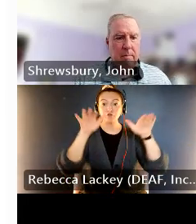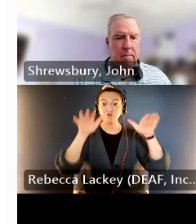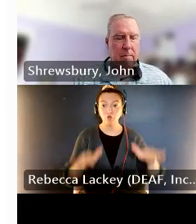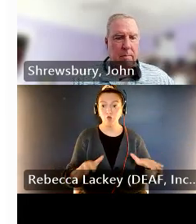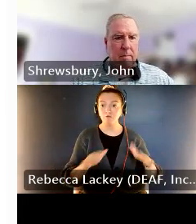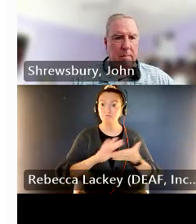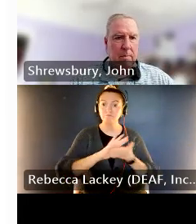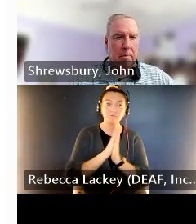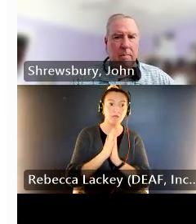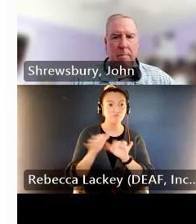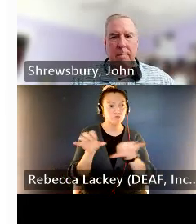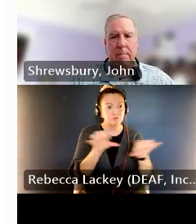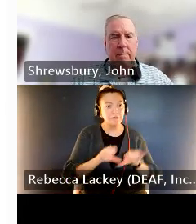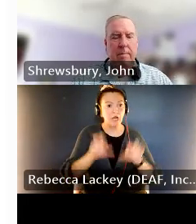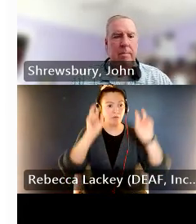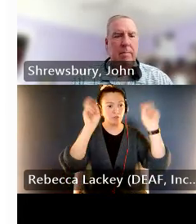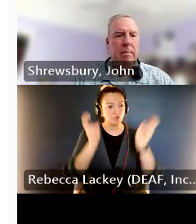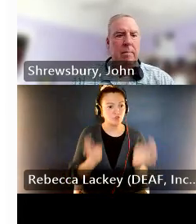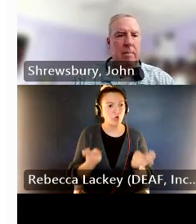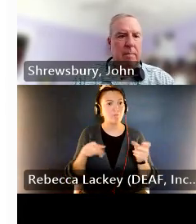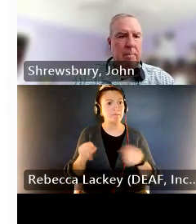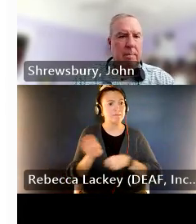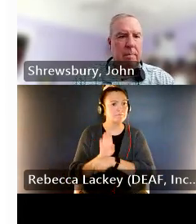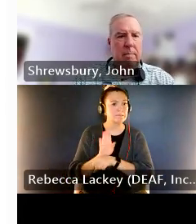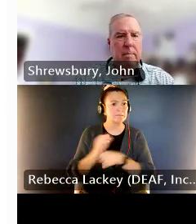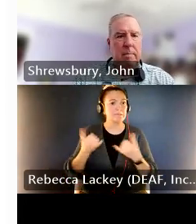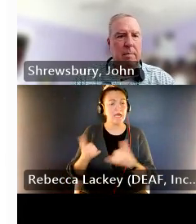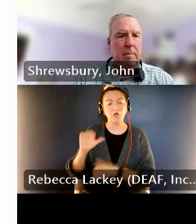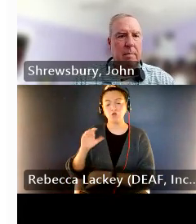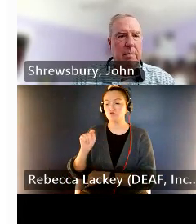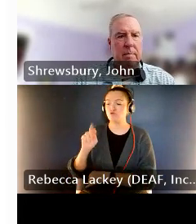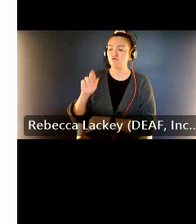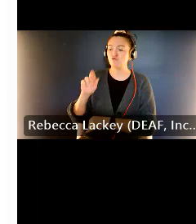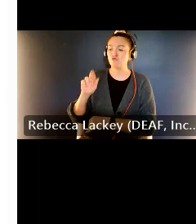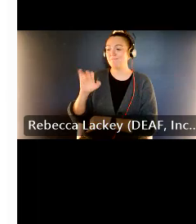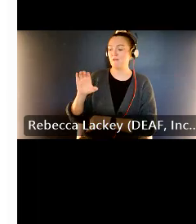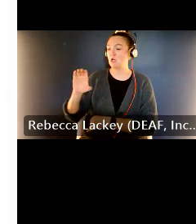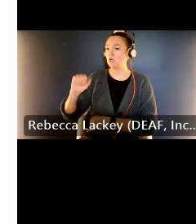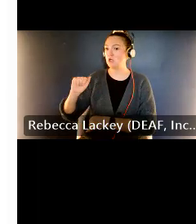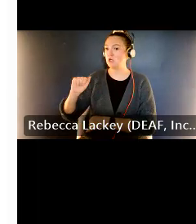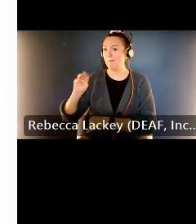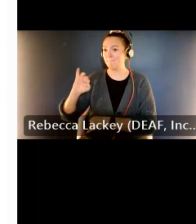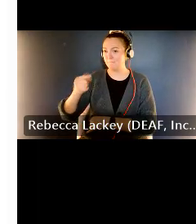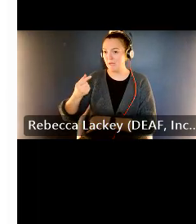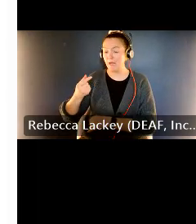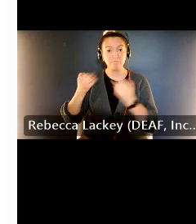term in our business these days. Hopefully a lot of you are familiar with it.